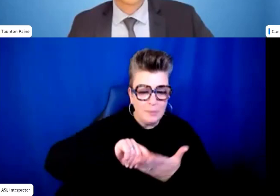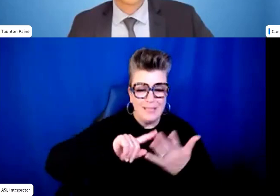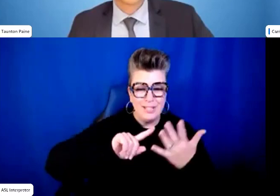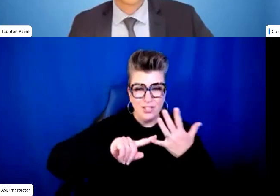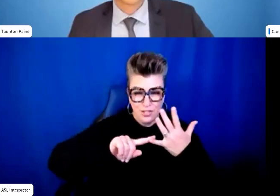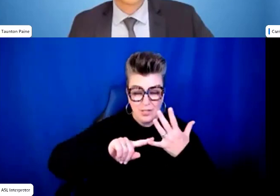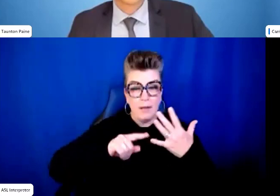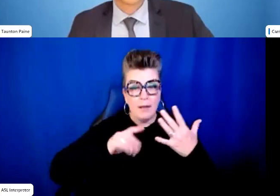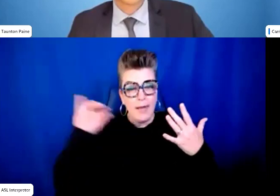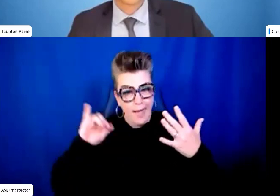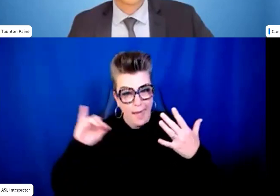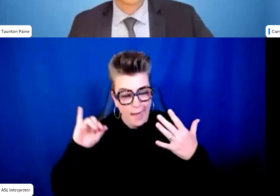and that we do -